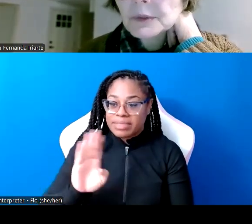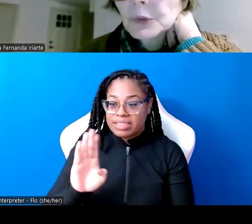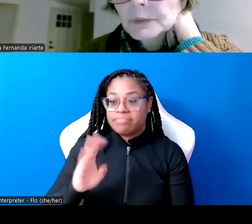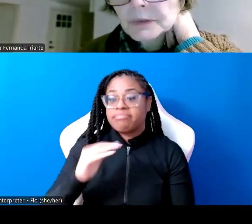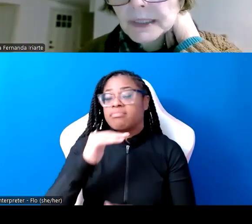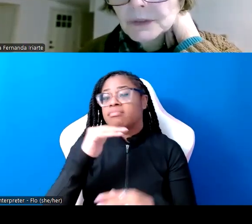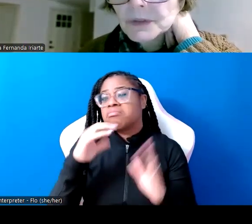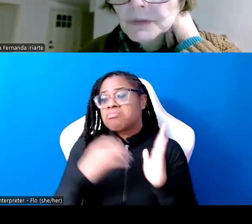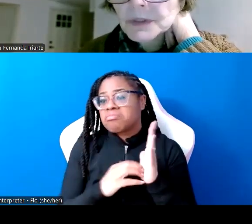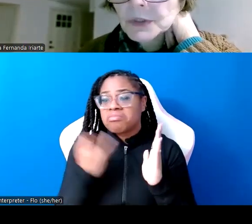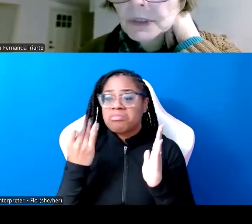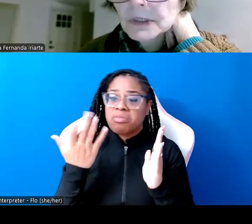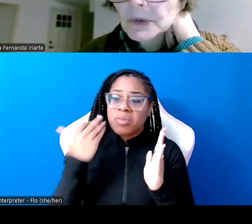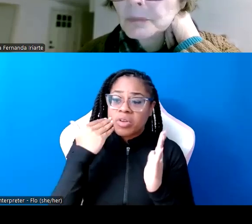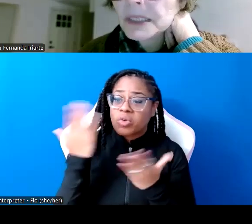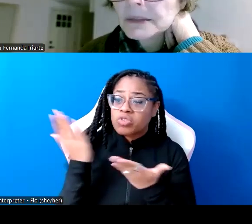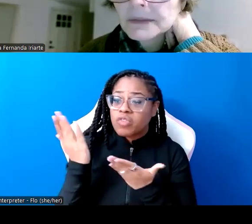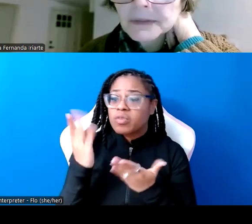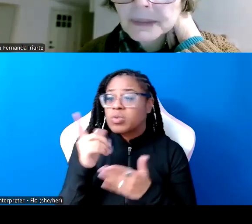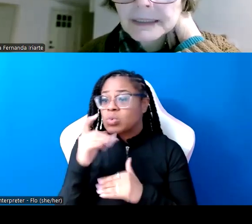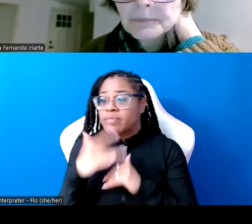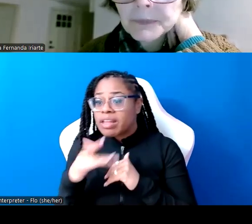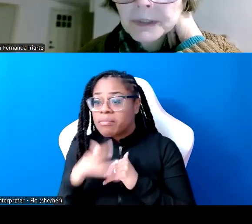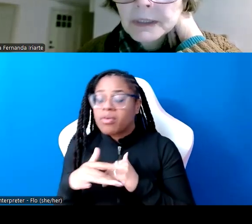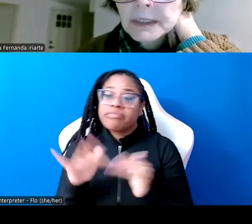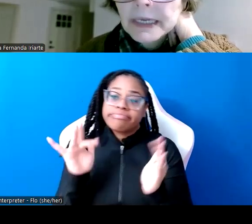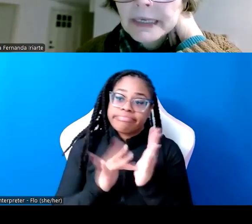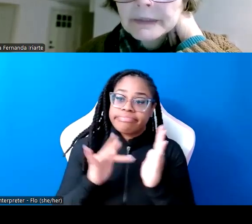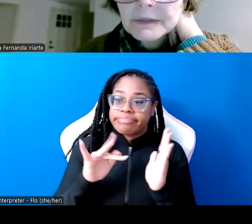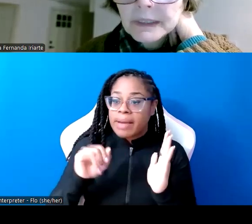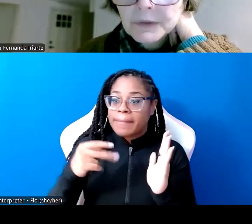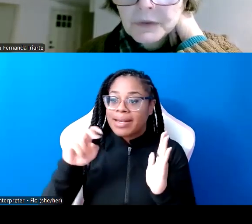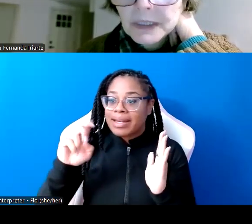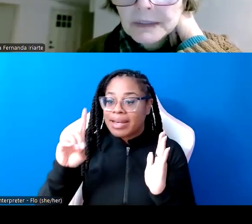who can provide the services, you're going to go to appendix C and other things.